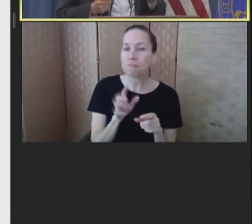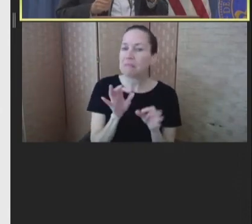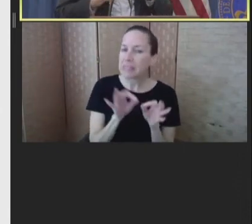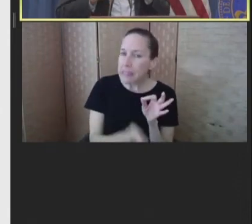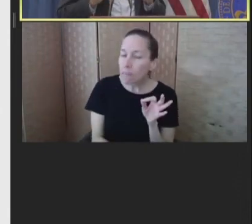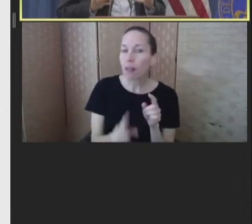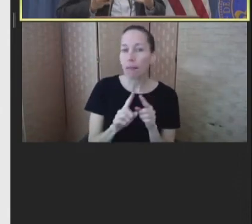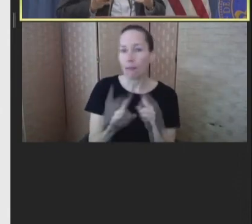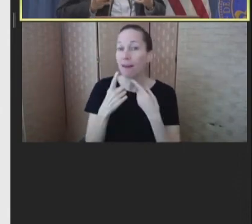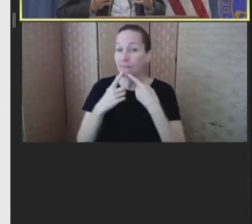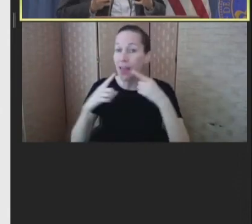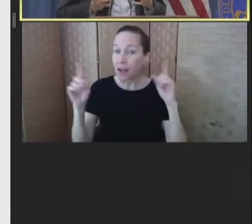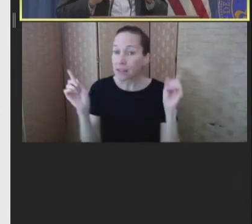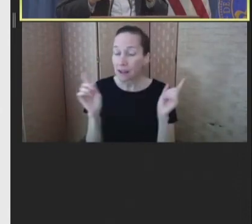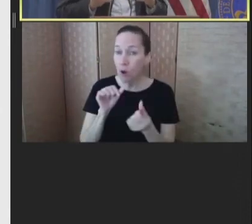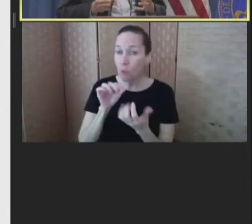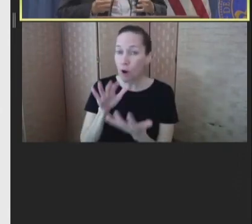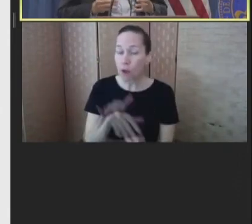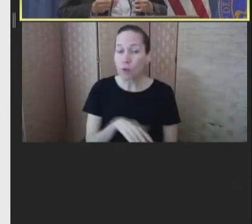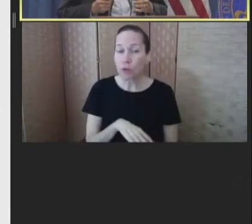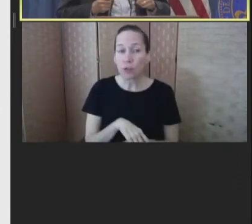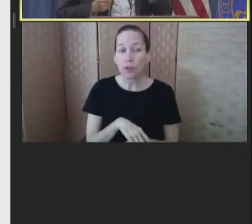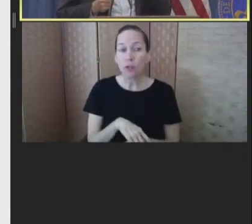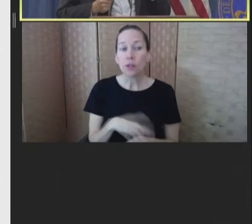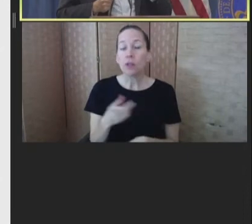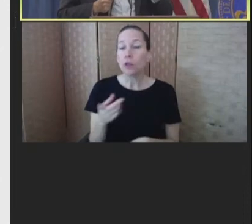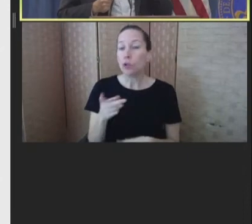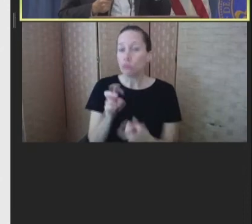you know, you've got your family, you ask two questions. Where do they go every day?